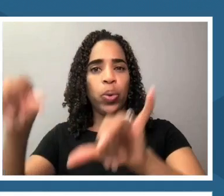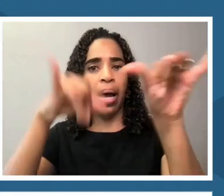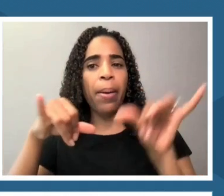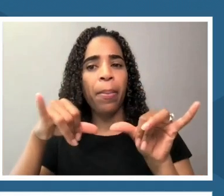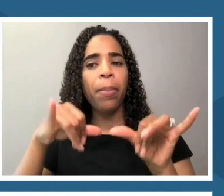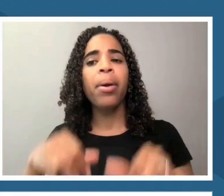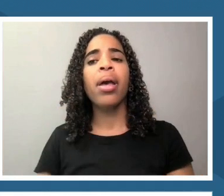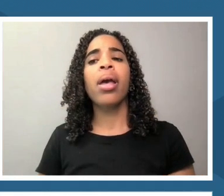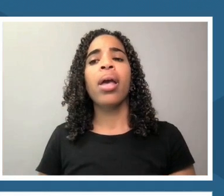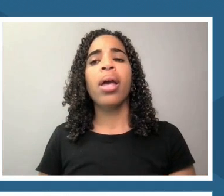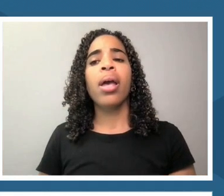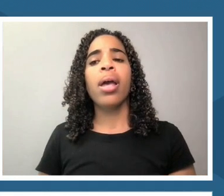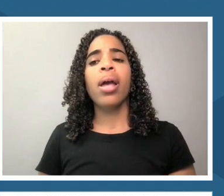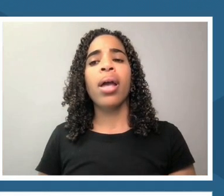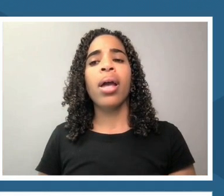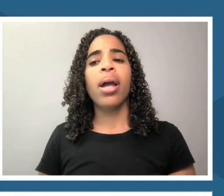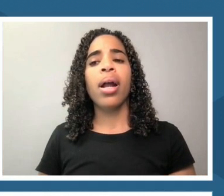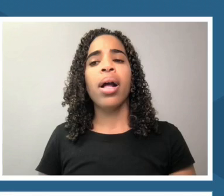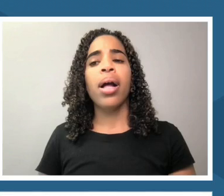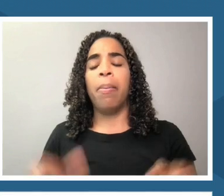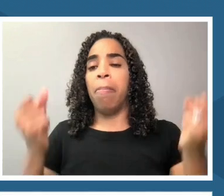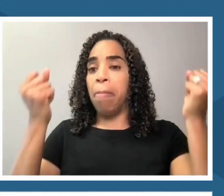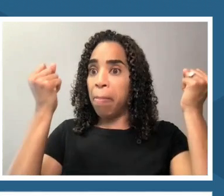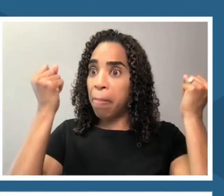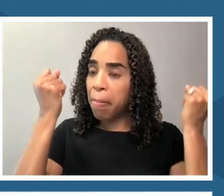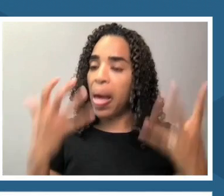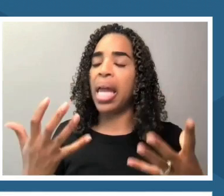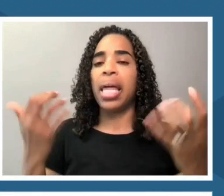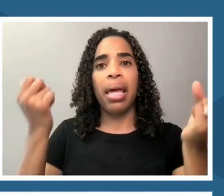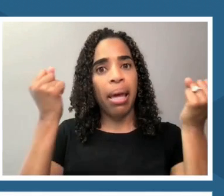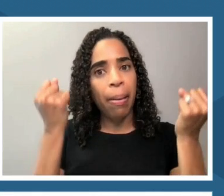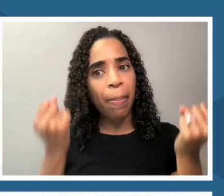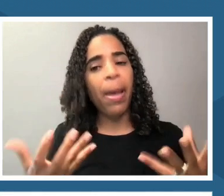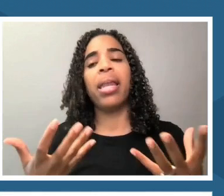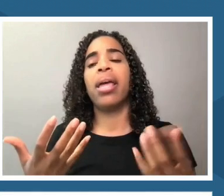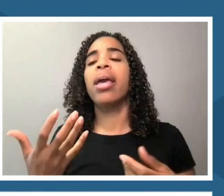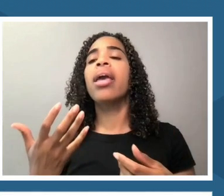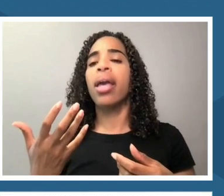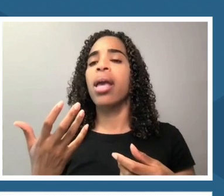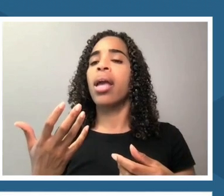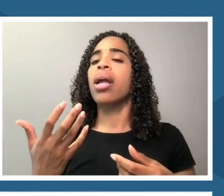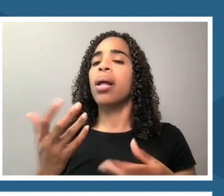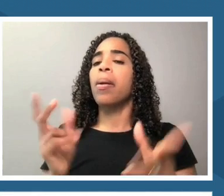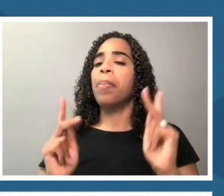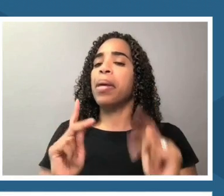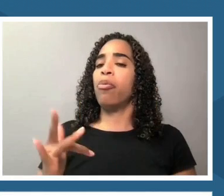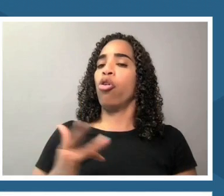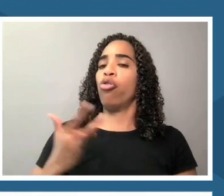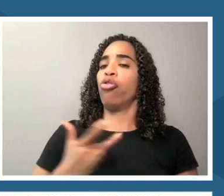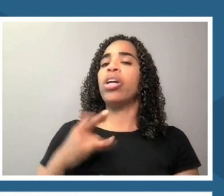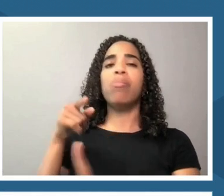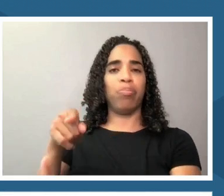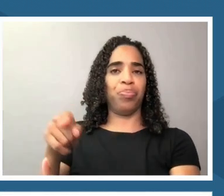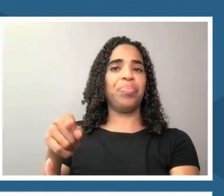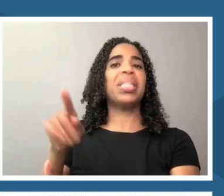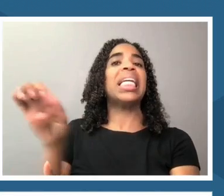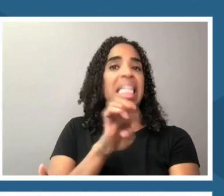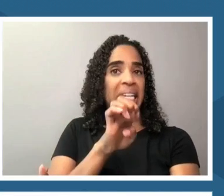stereotype by and large to a large degree it's oftentimes projected onto